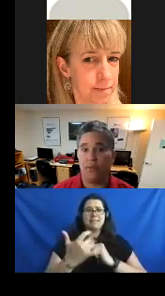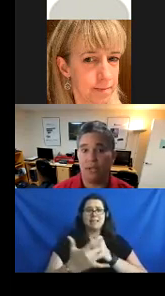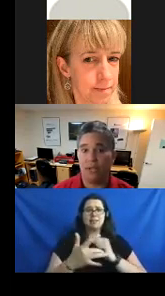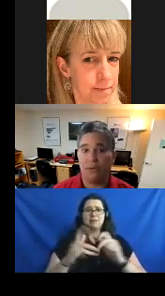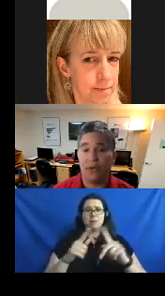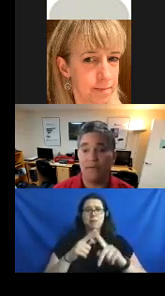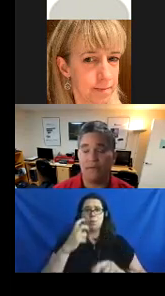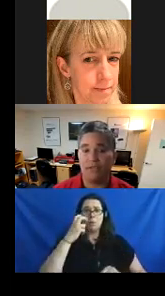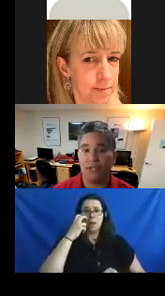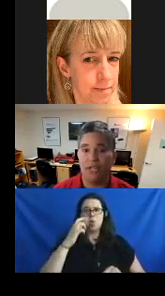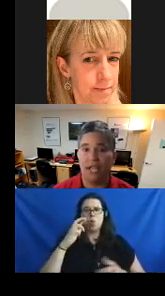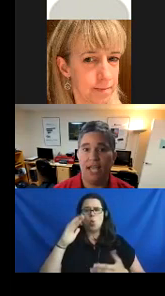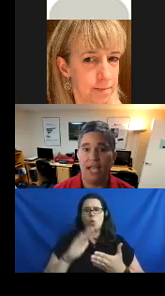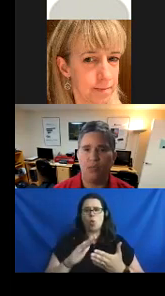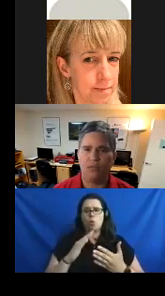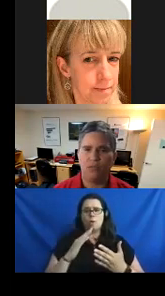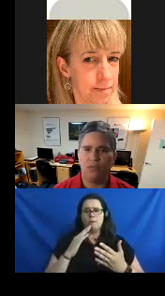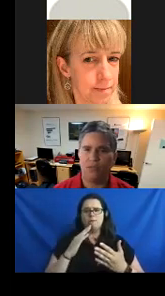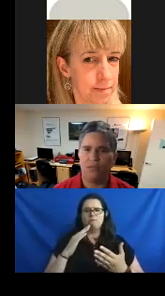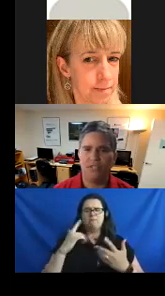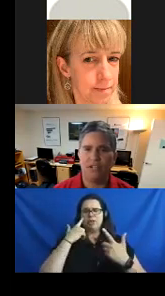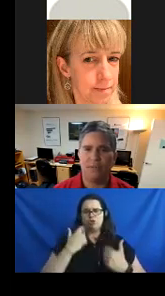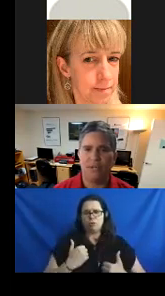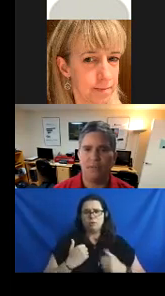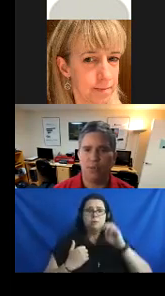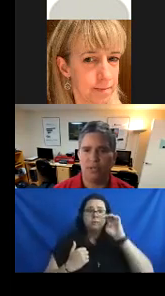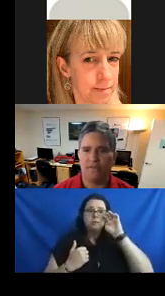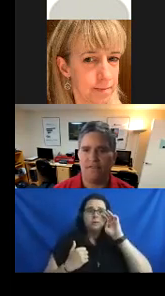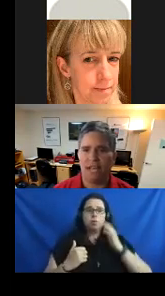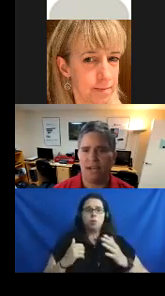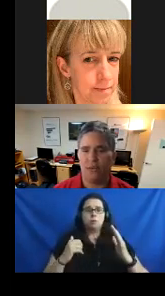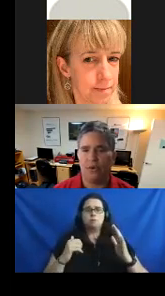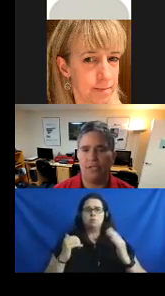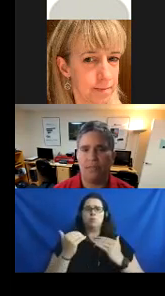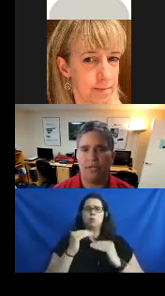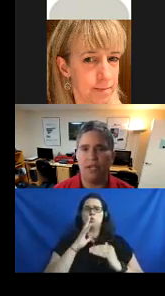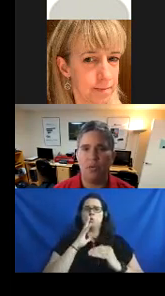BLIND OR WHO HAVE LOW VISION. WE WILL TALK MORE THAN FIVE CATEGORIES, BUT WHAT I AM